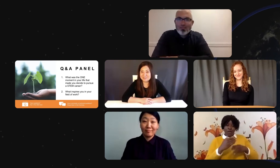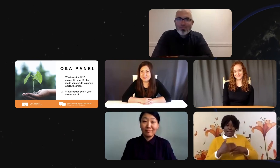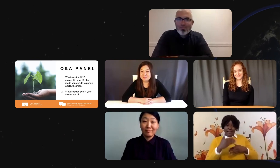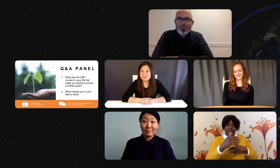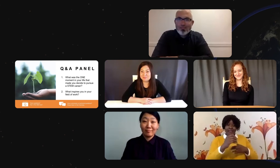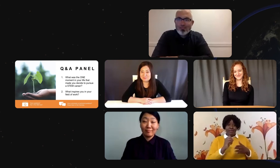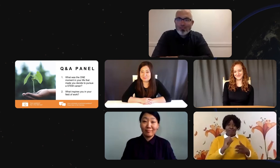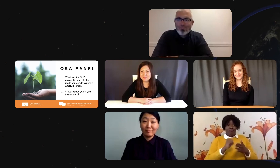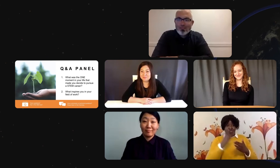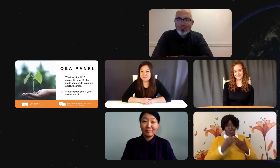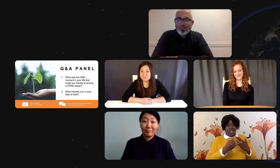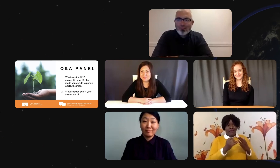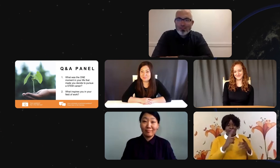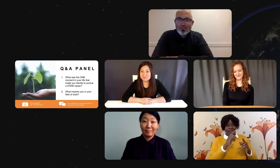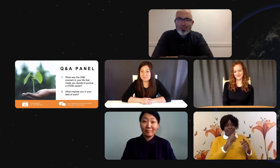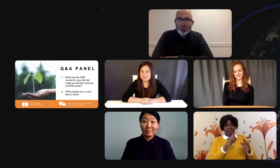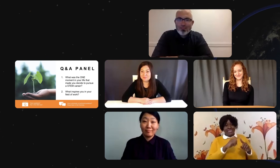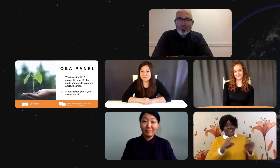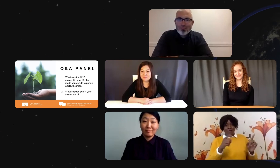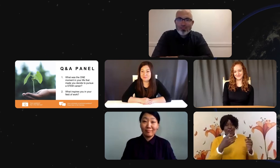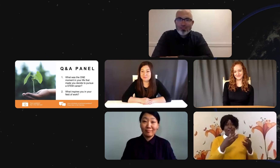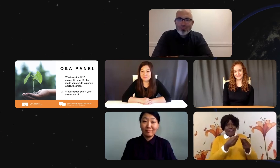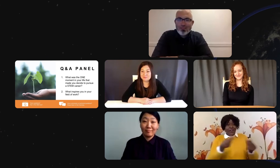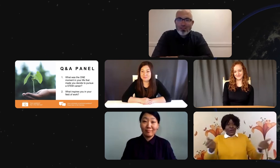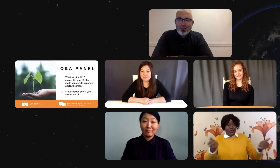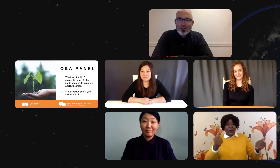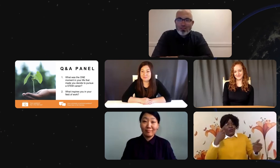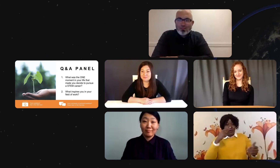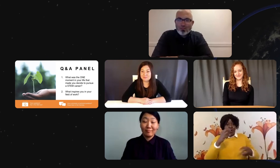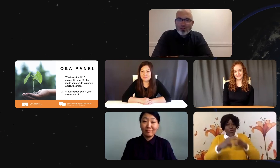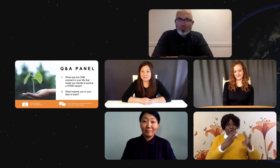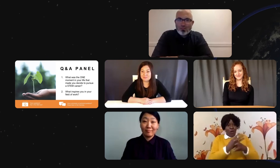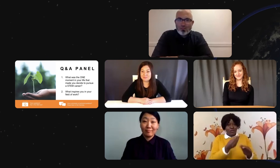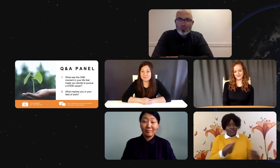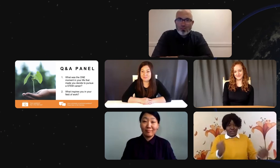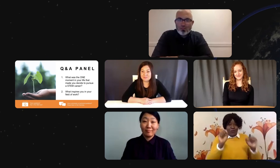But, the next project for the world to save itself?